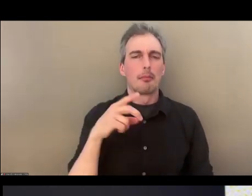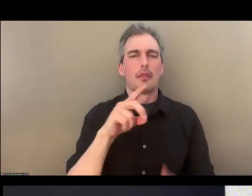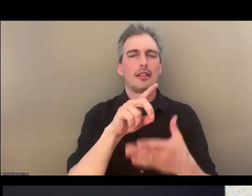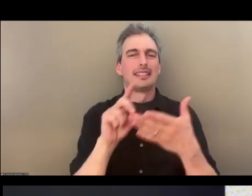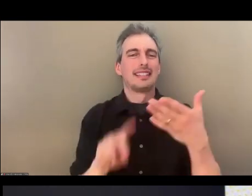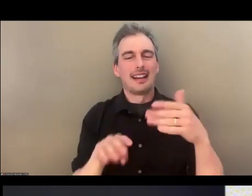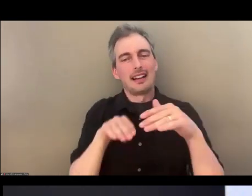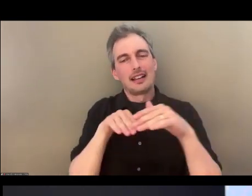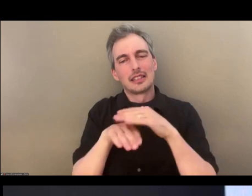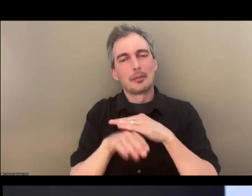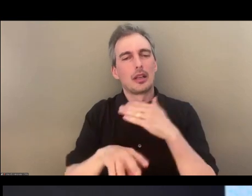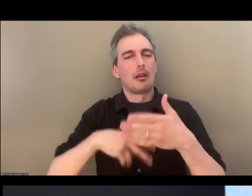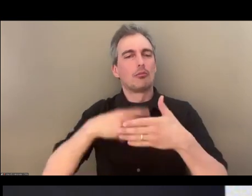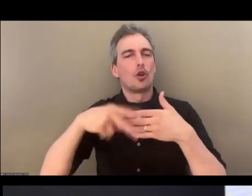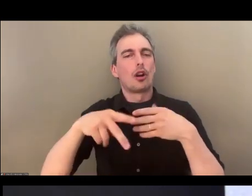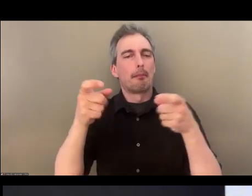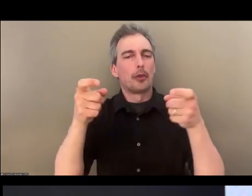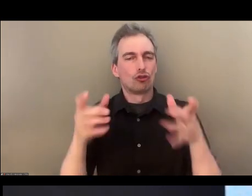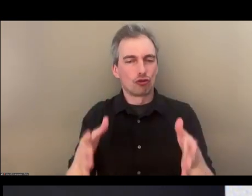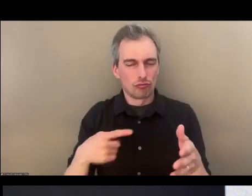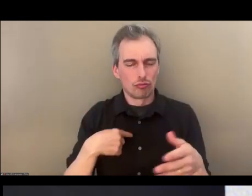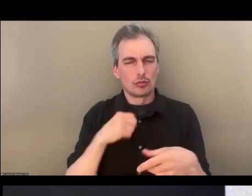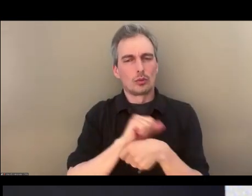And I work in the design organization within Adobe.